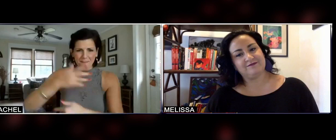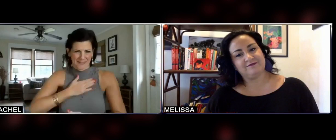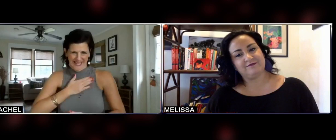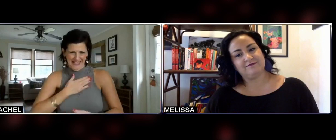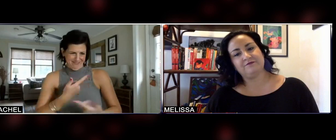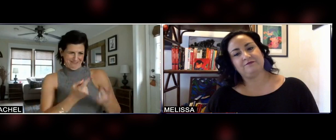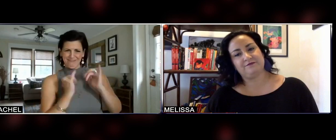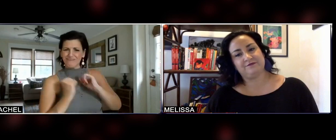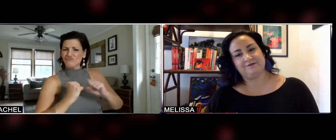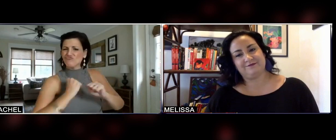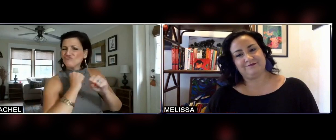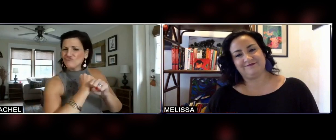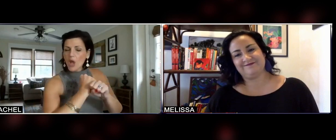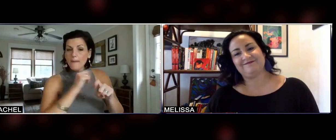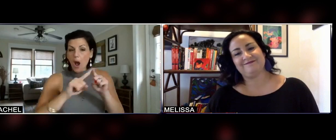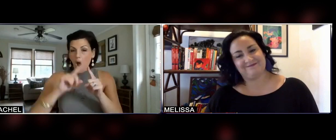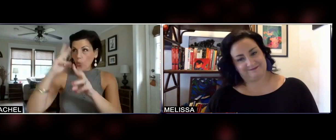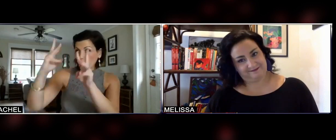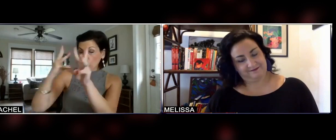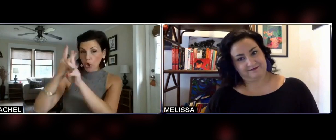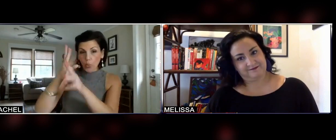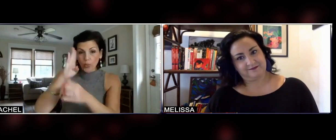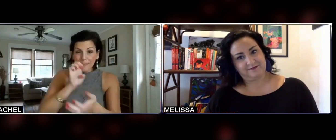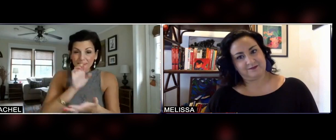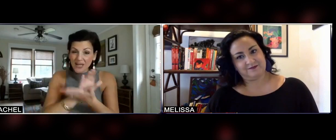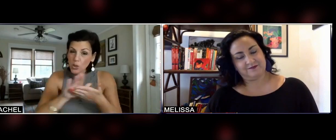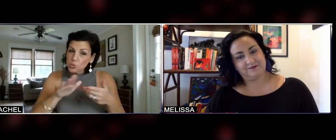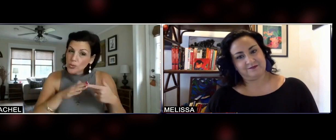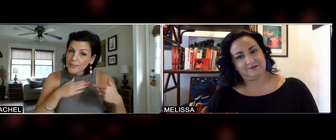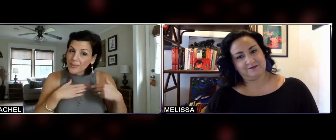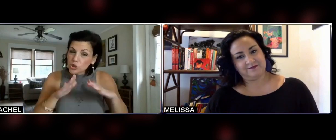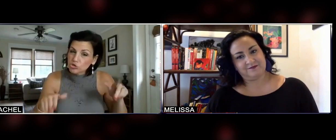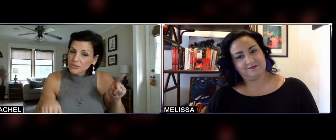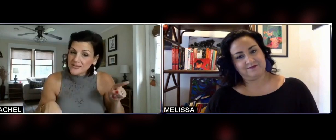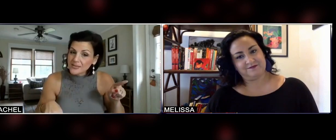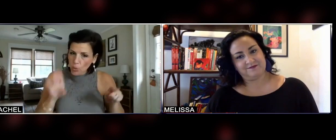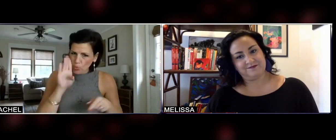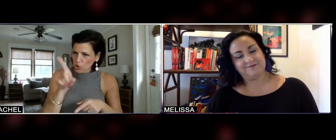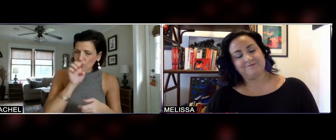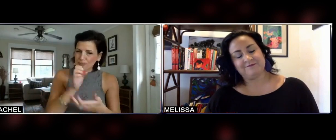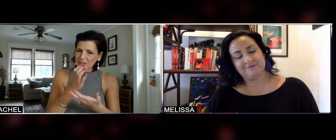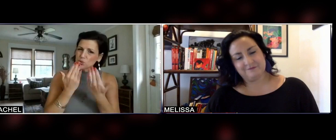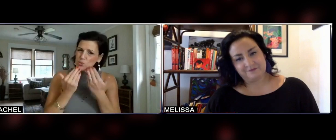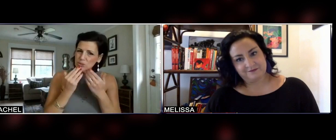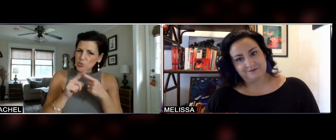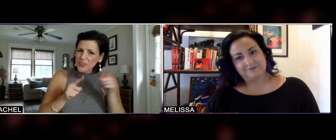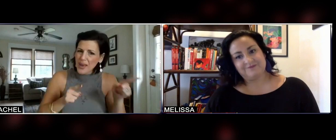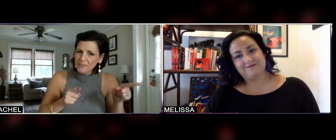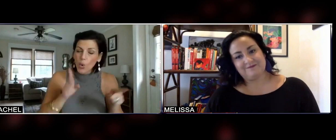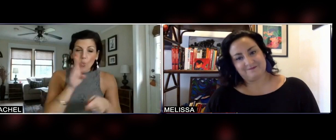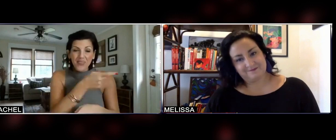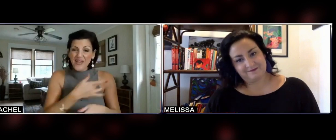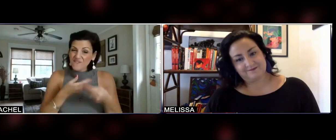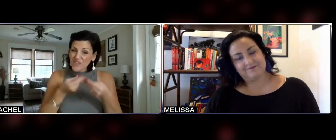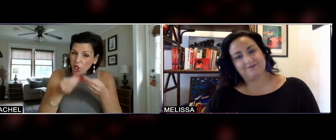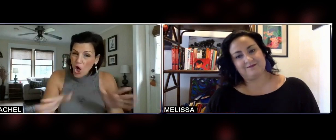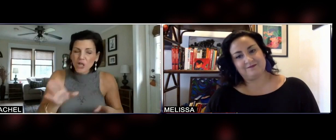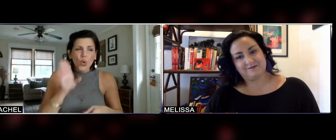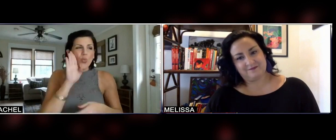I wasn't sure if the world would be nice? Would they be sweet? Would my children feel lost?